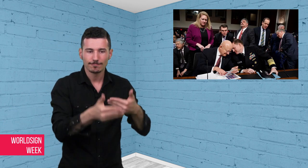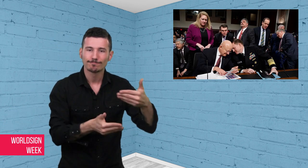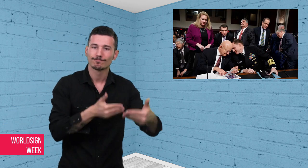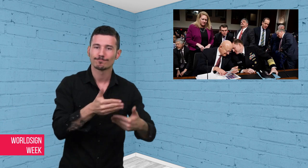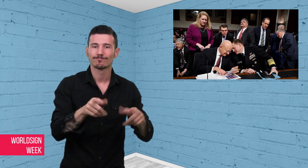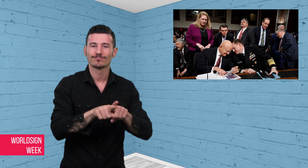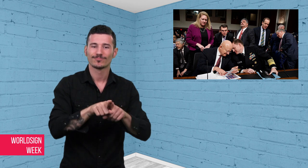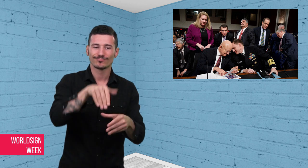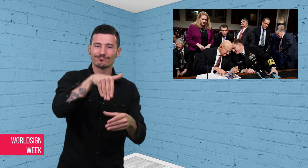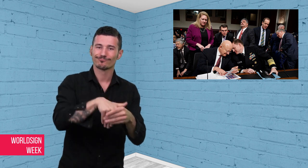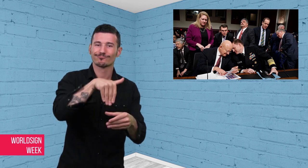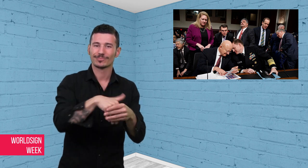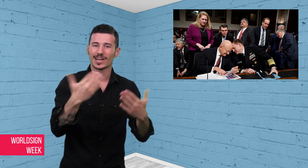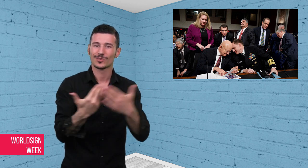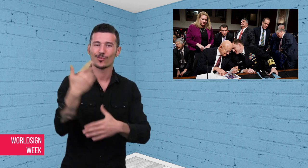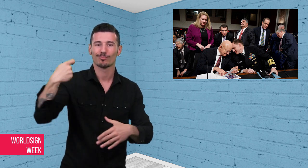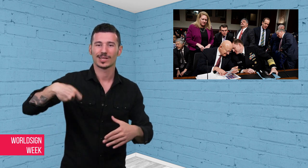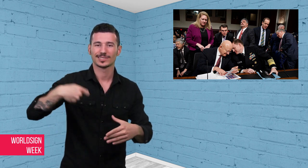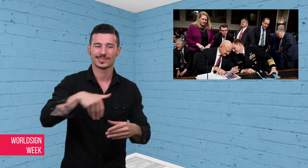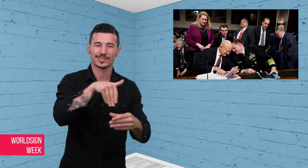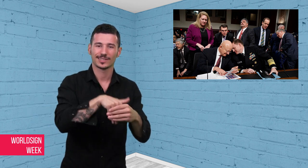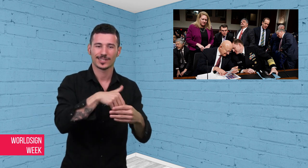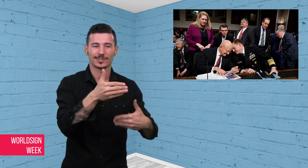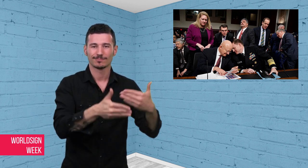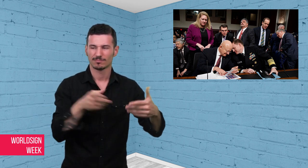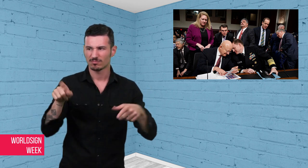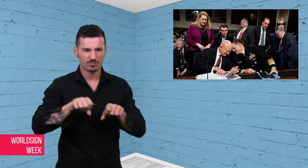the election, and tipped off French